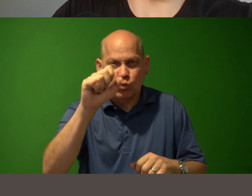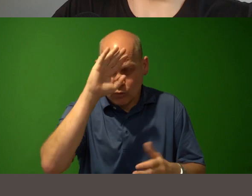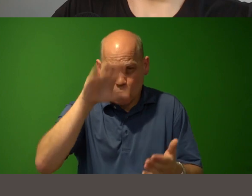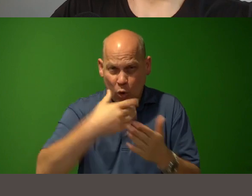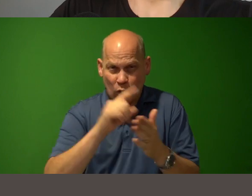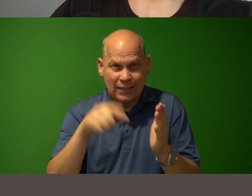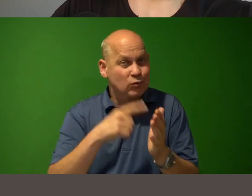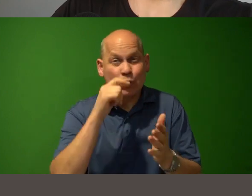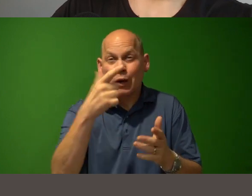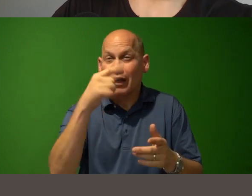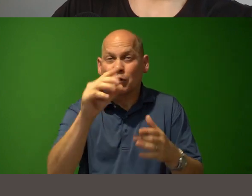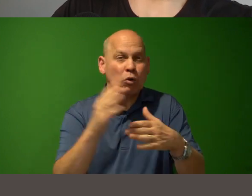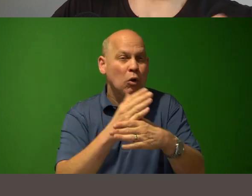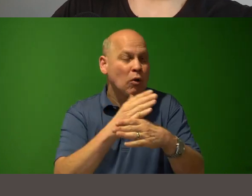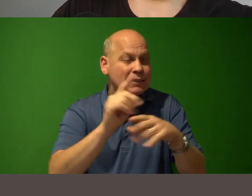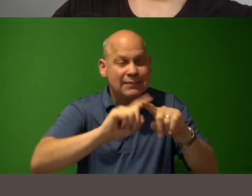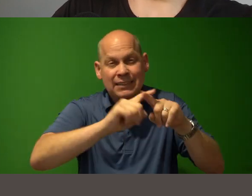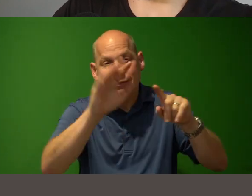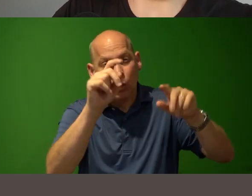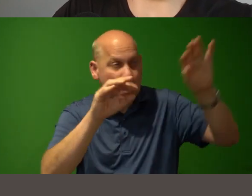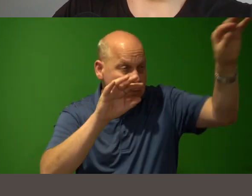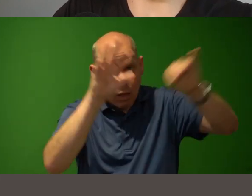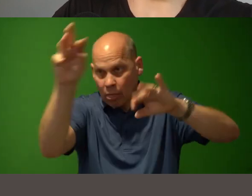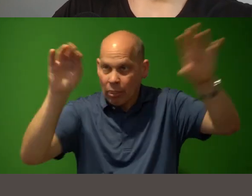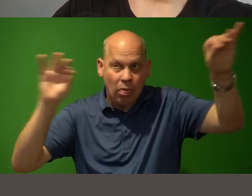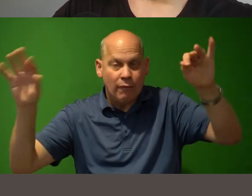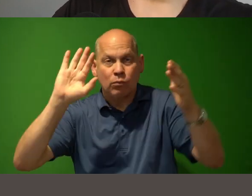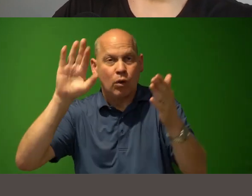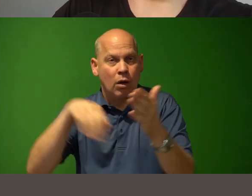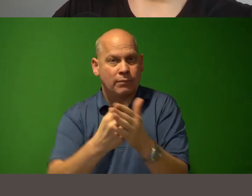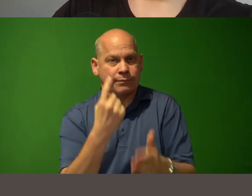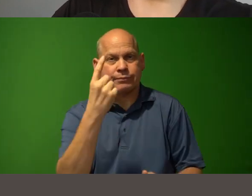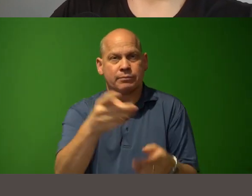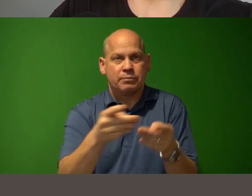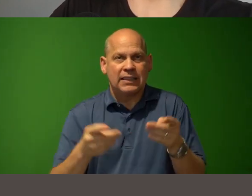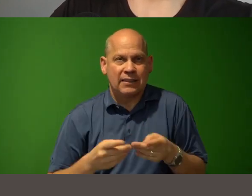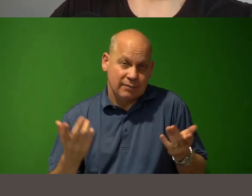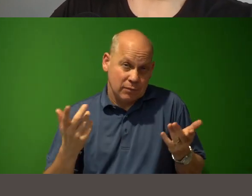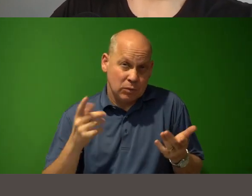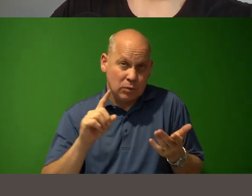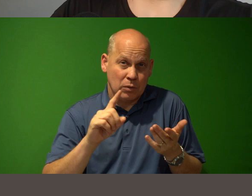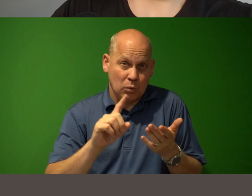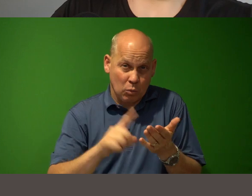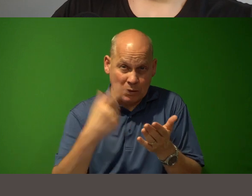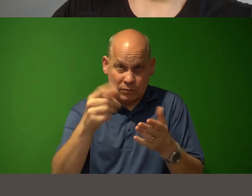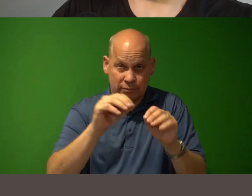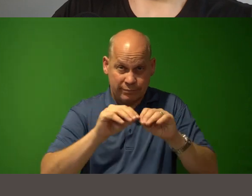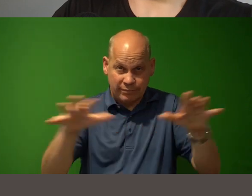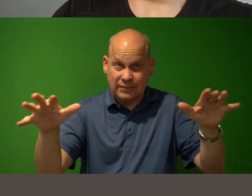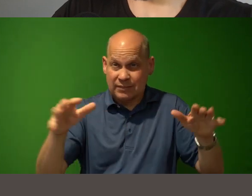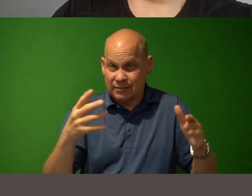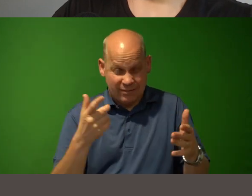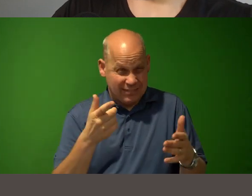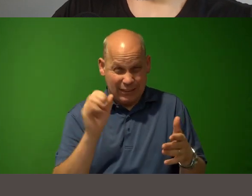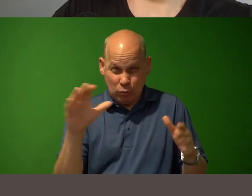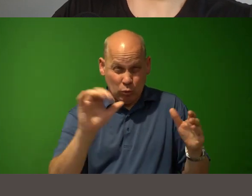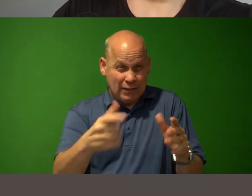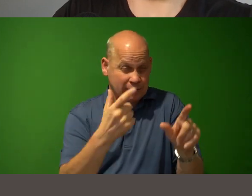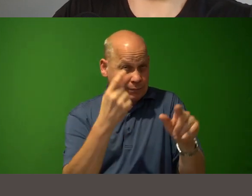So you don't have to go between different websites and tools. It's all in one place. So once you get cranking out, you can get this done quickly.